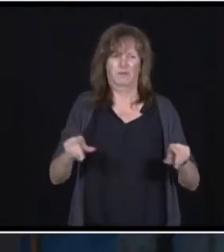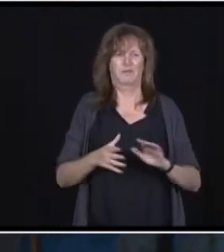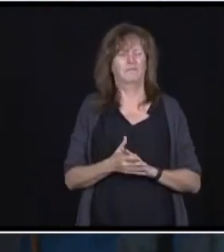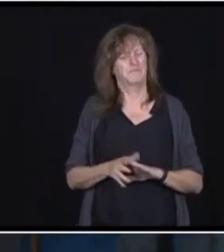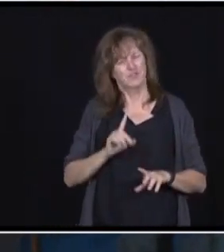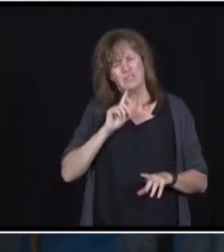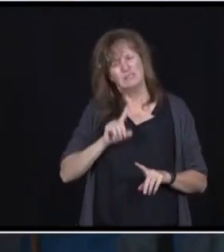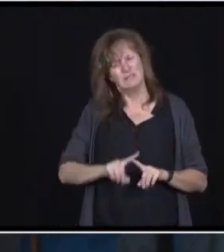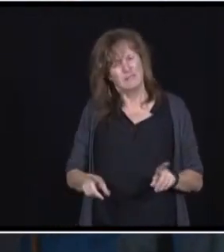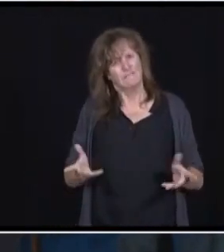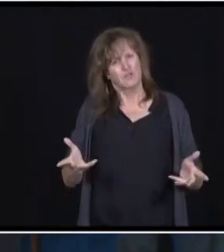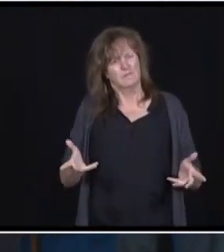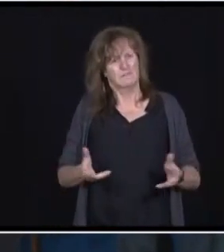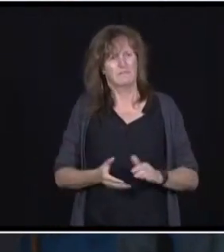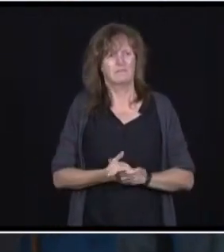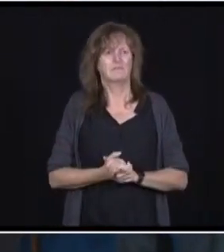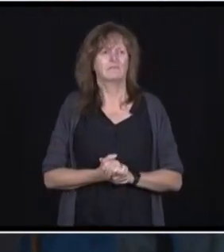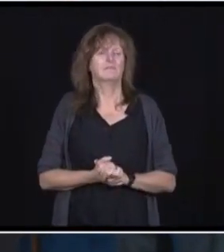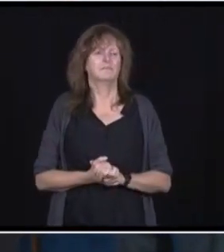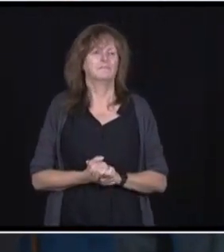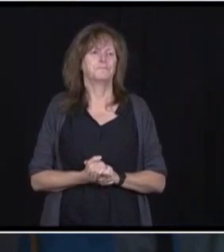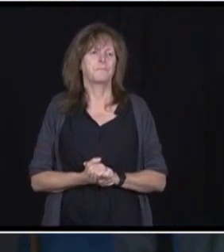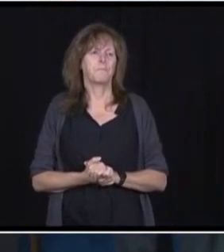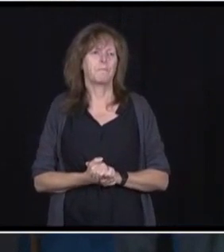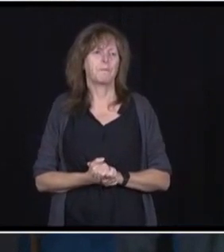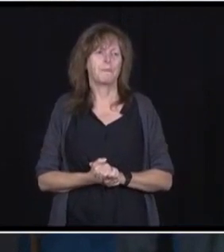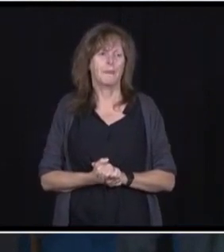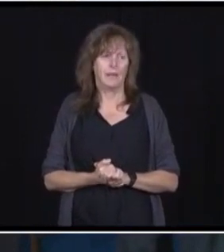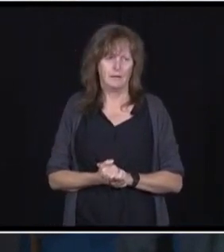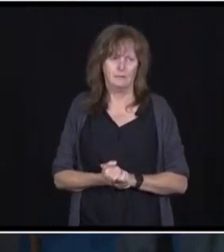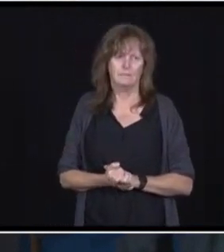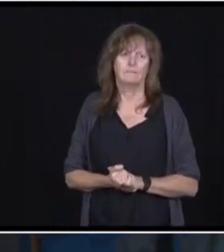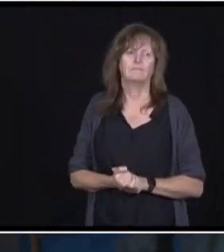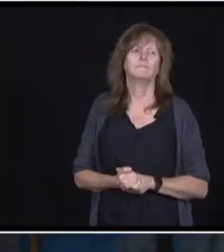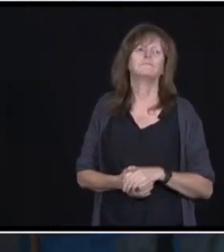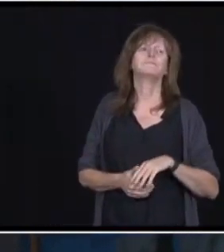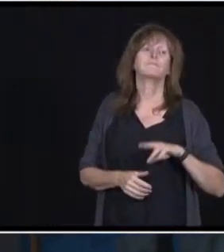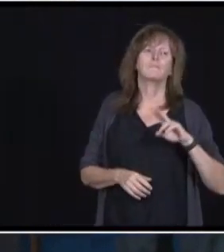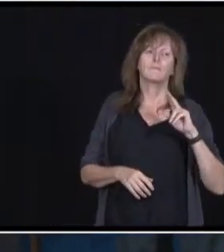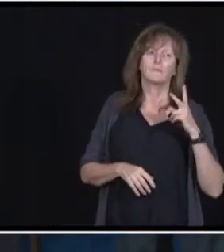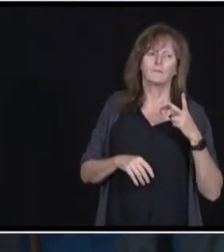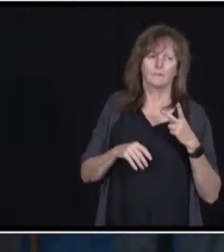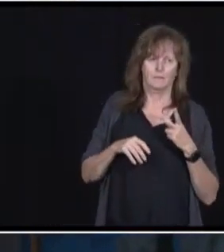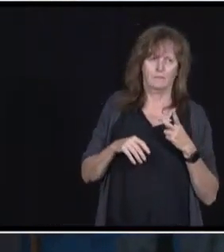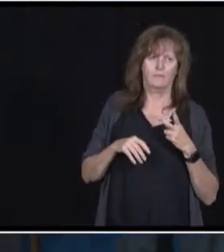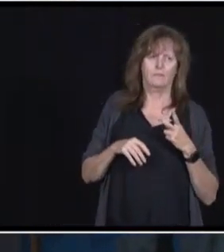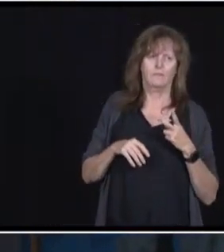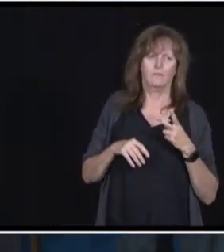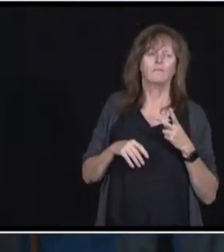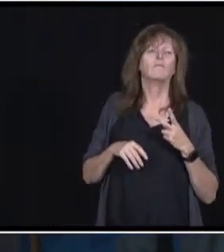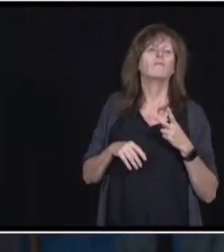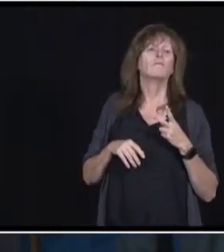So it's a lot different, actually. Compared to the free-for-all party. And everyone you know, is going hogwild swinging off